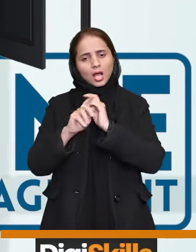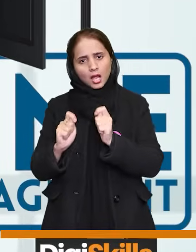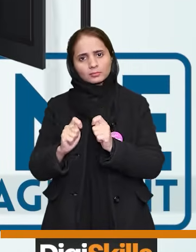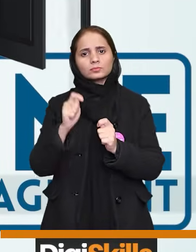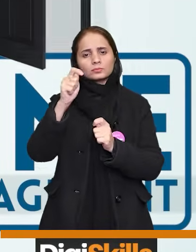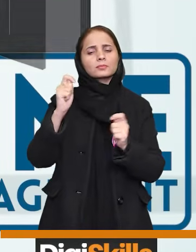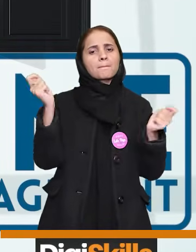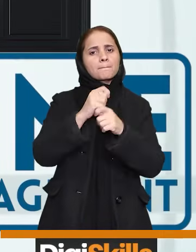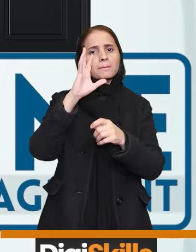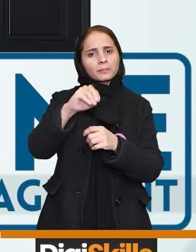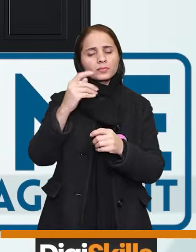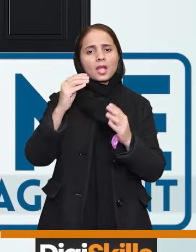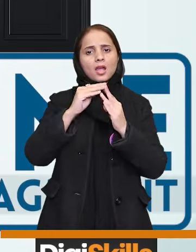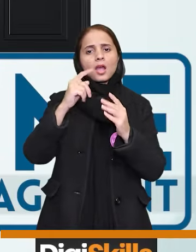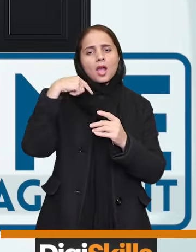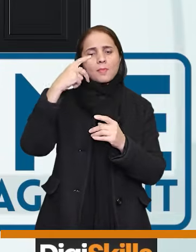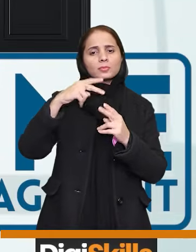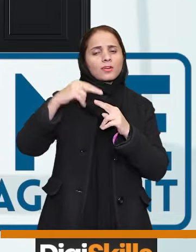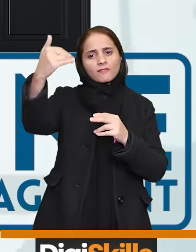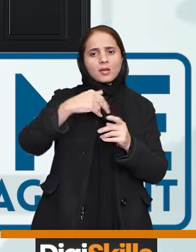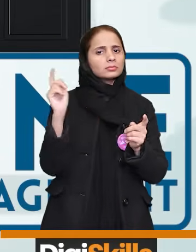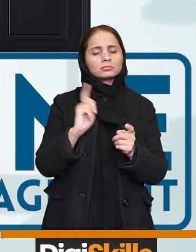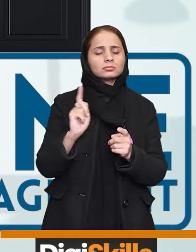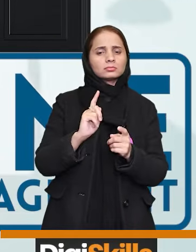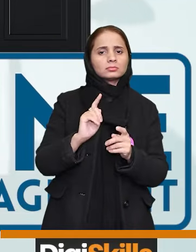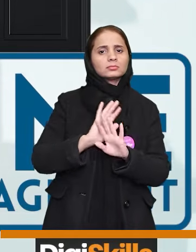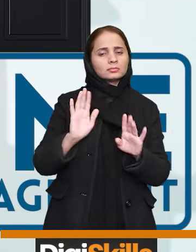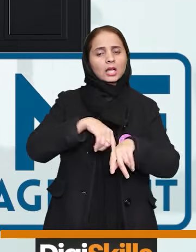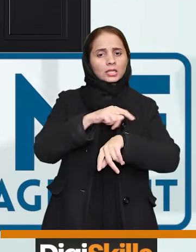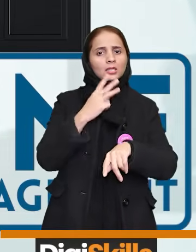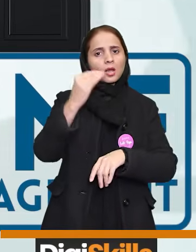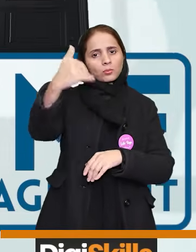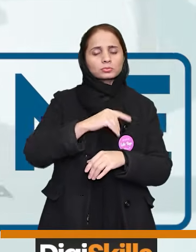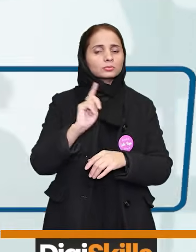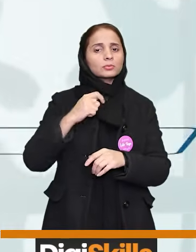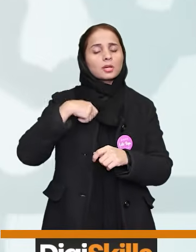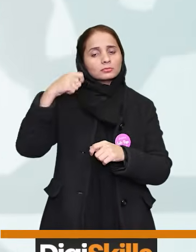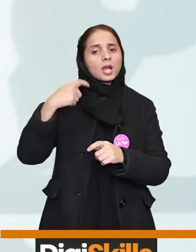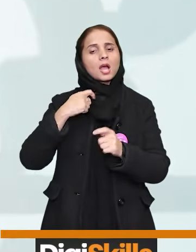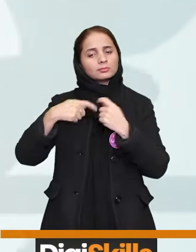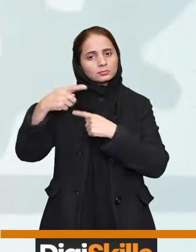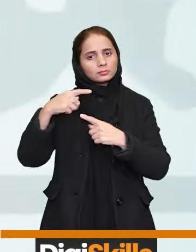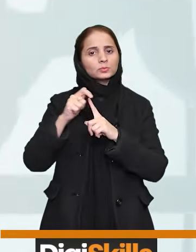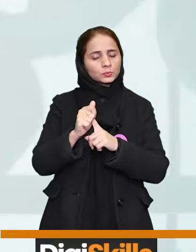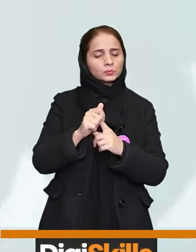then close the doors. Prevent the family members strictly saying that for these 3 hours, ‘I am answerable to my employer’,